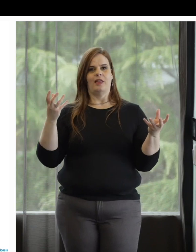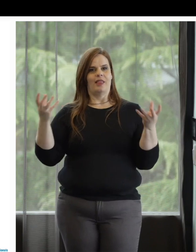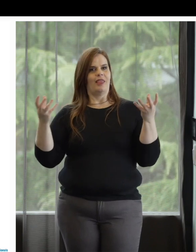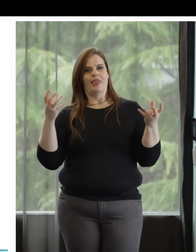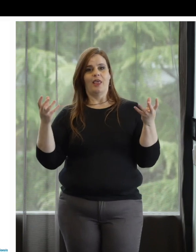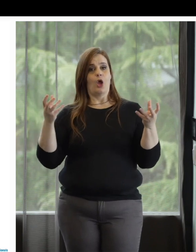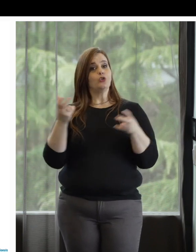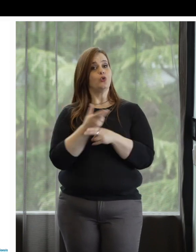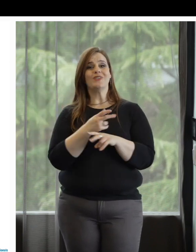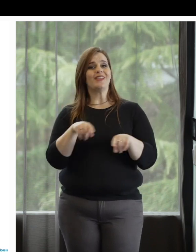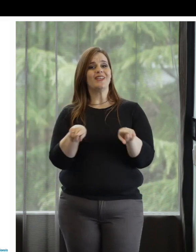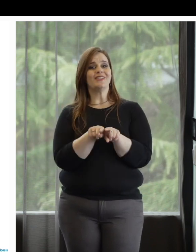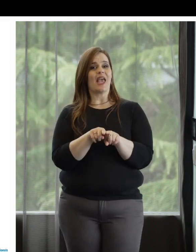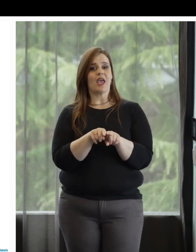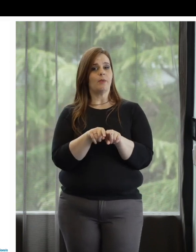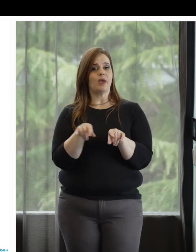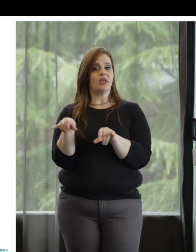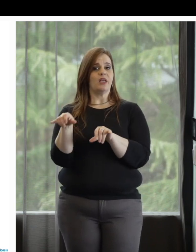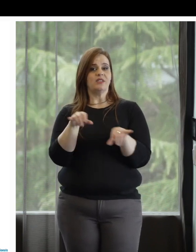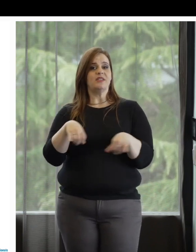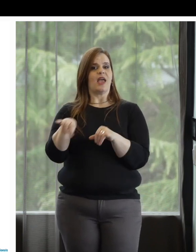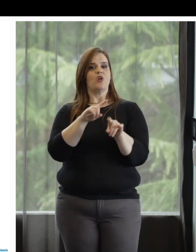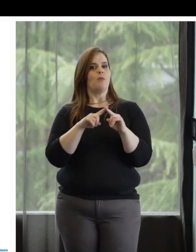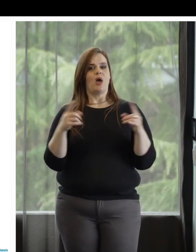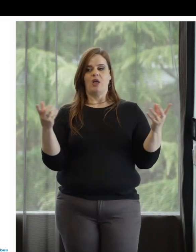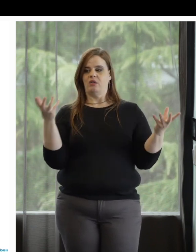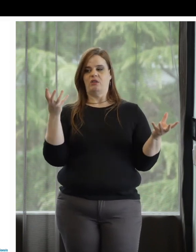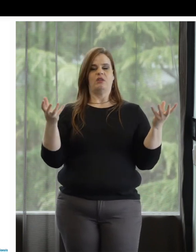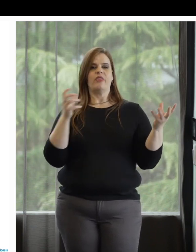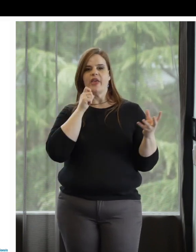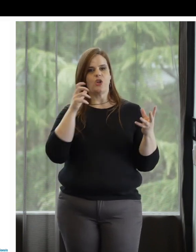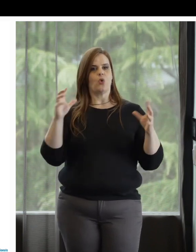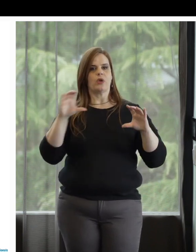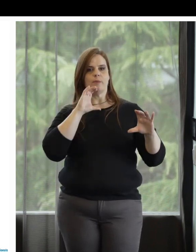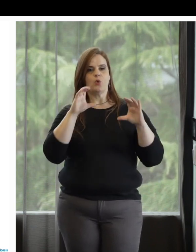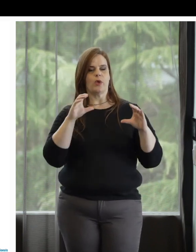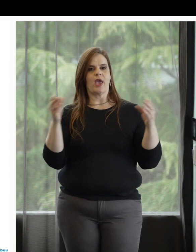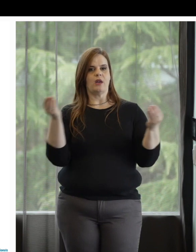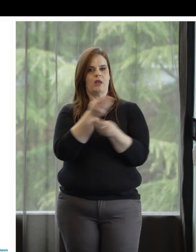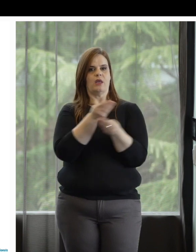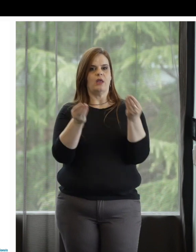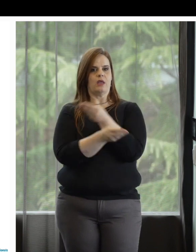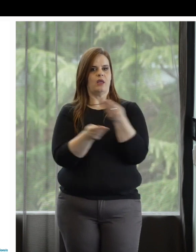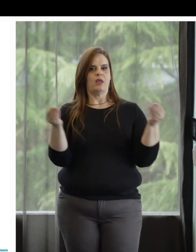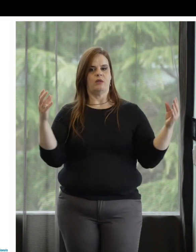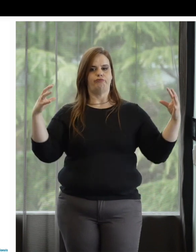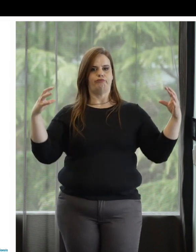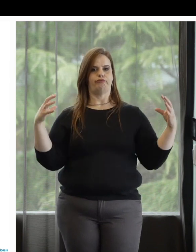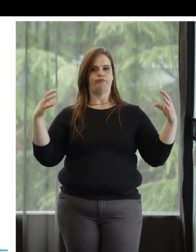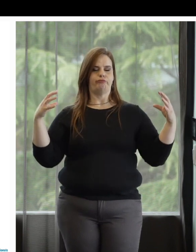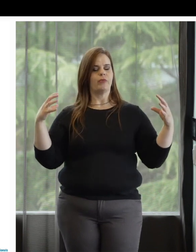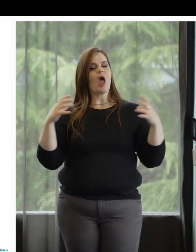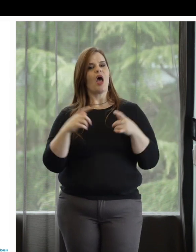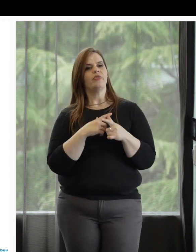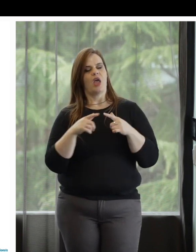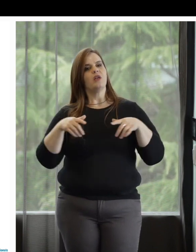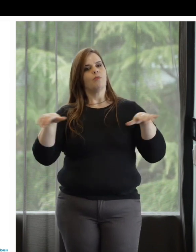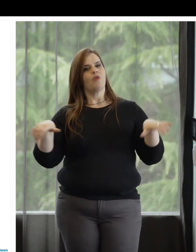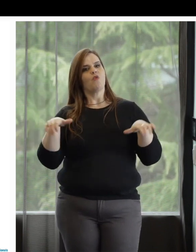even talk to each other. And then performance descriptions and tests as well . So let's go on to the next